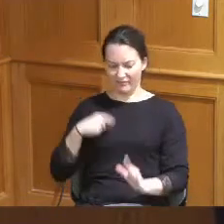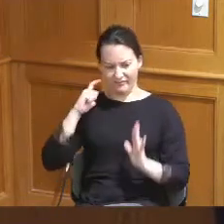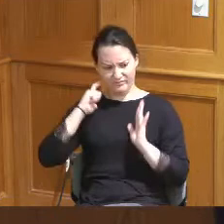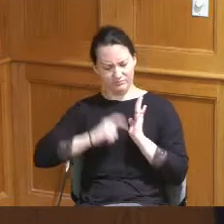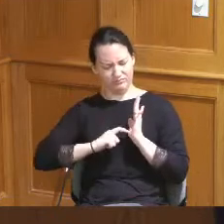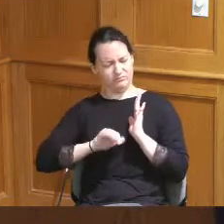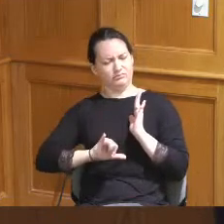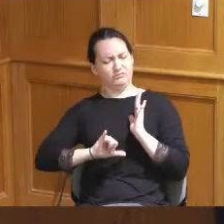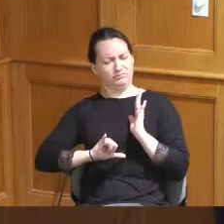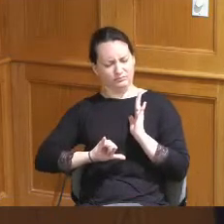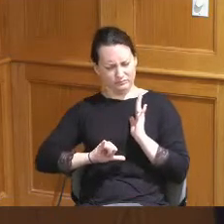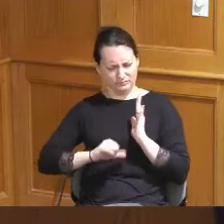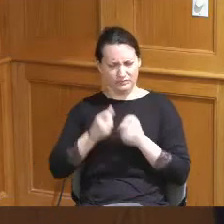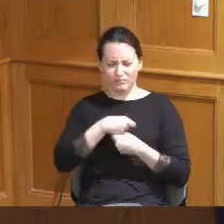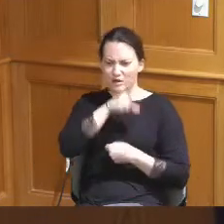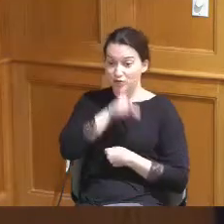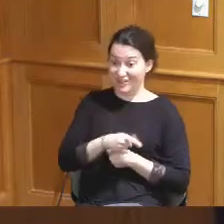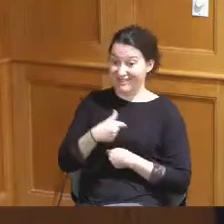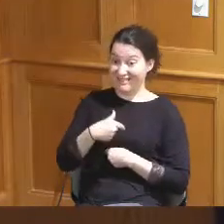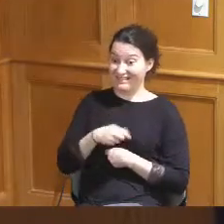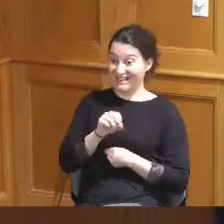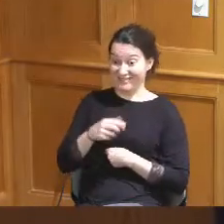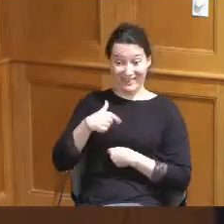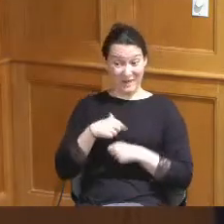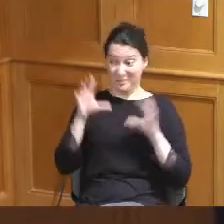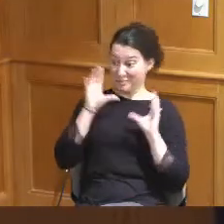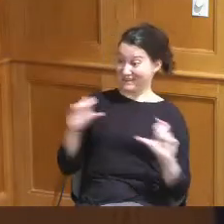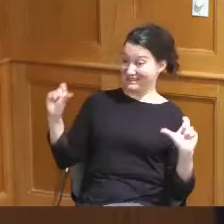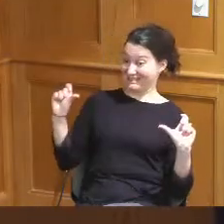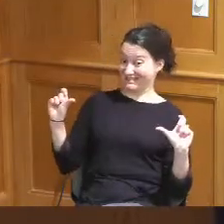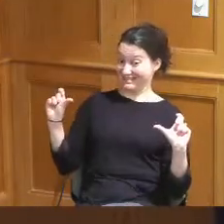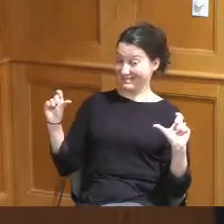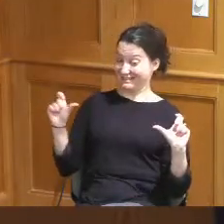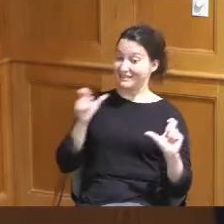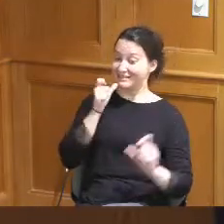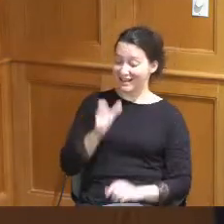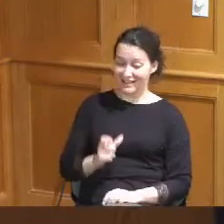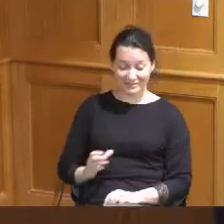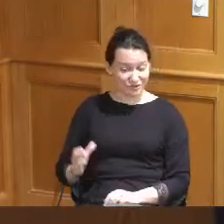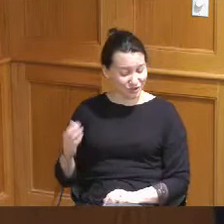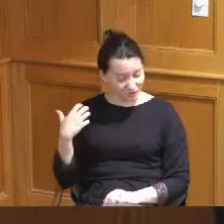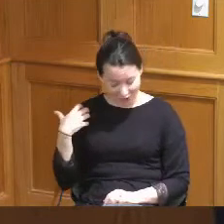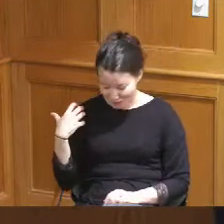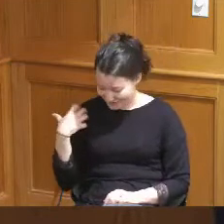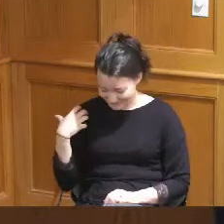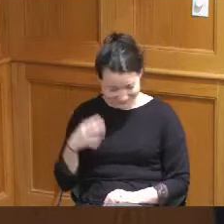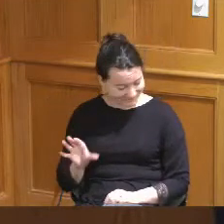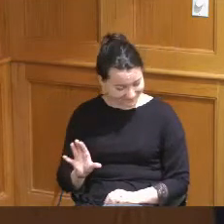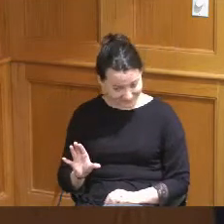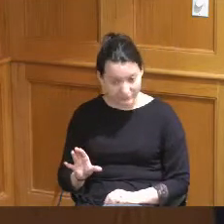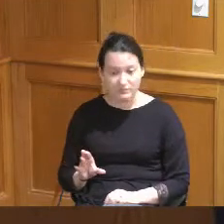just want to make sure now that I'm the President not to chair the Board that we're using the same